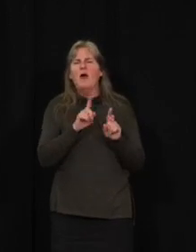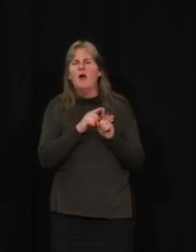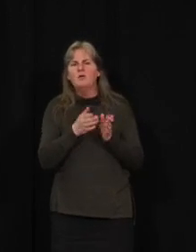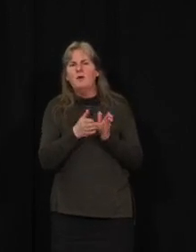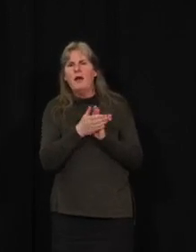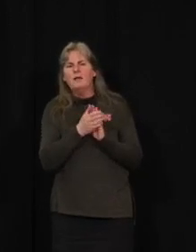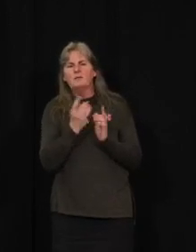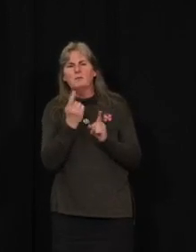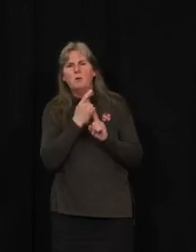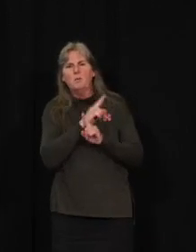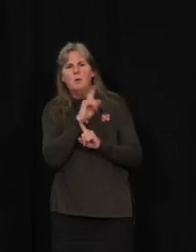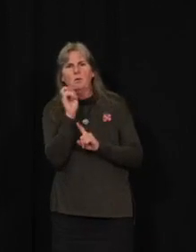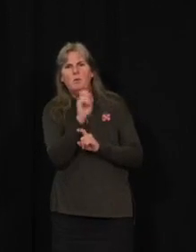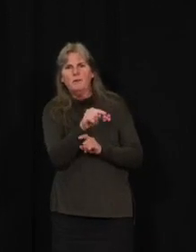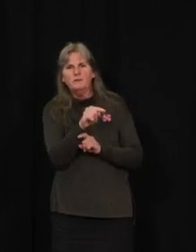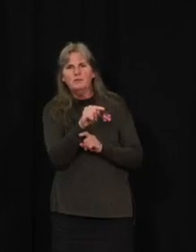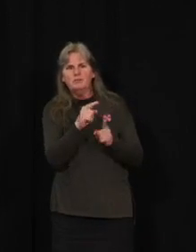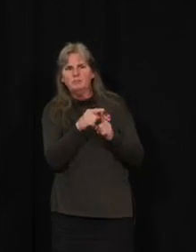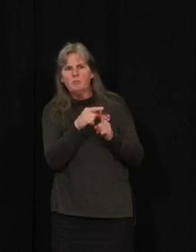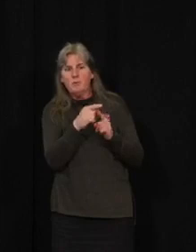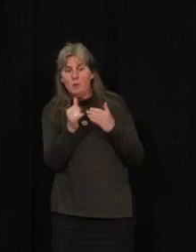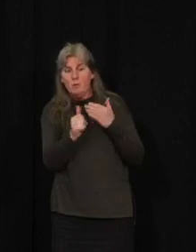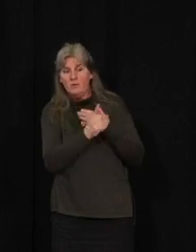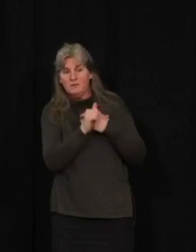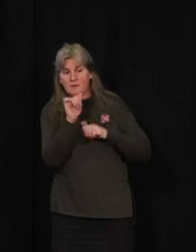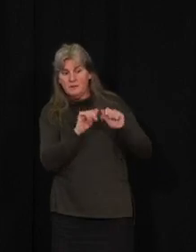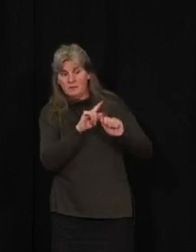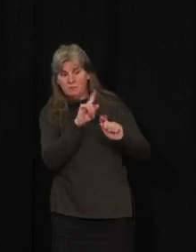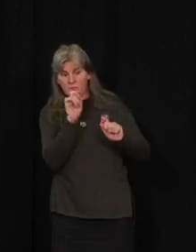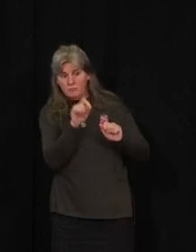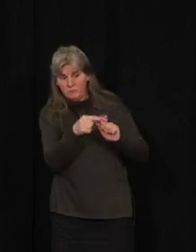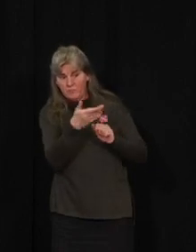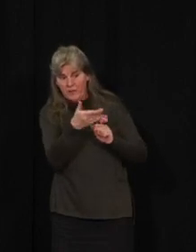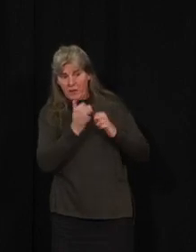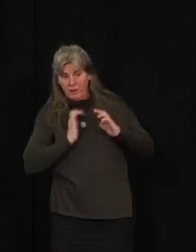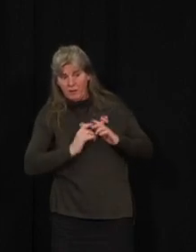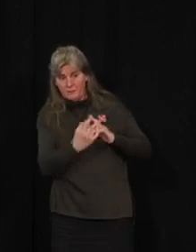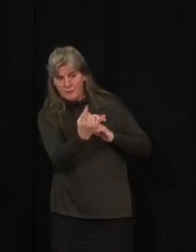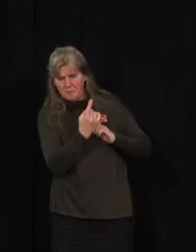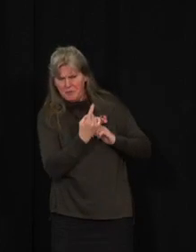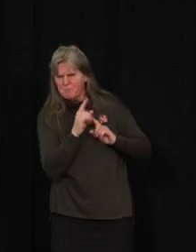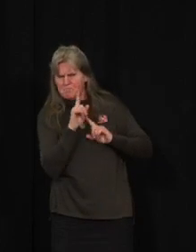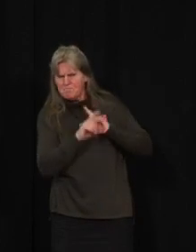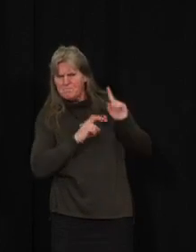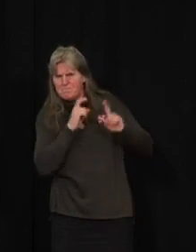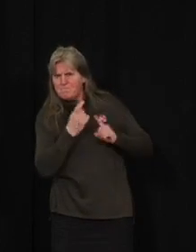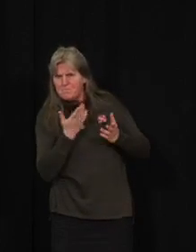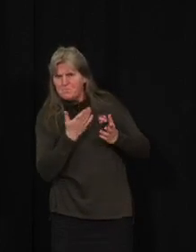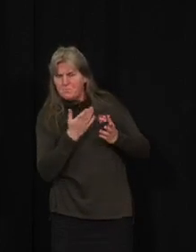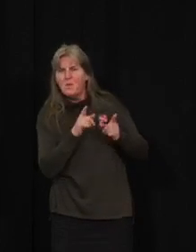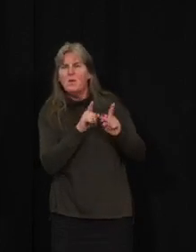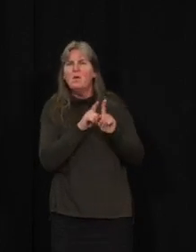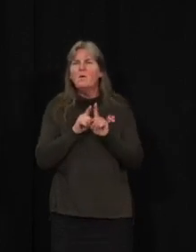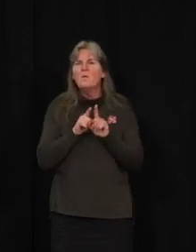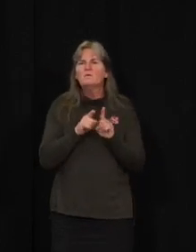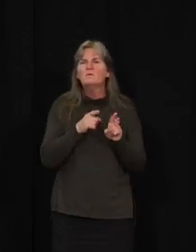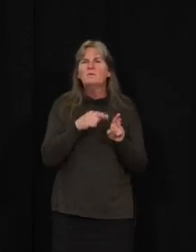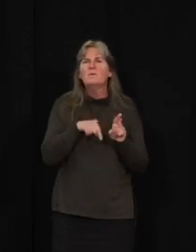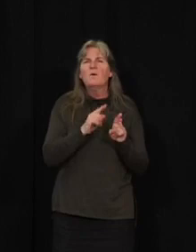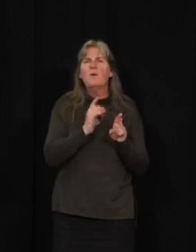assessment. And also for guidance around jut